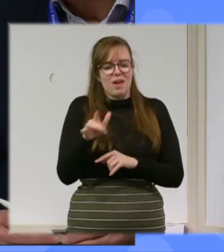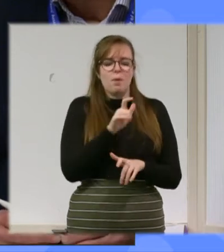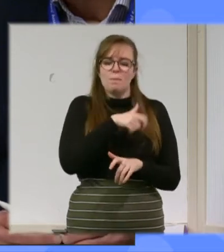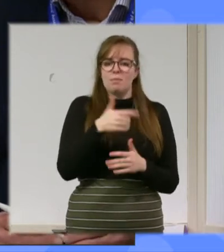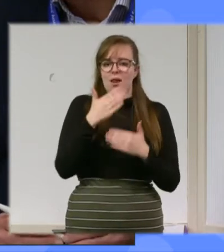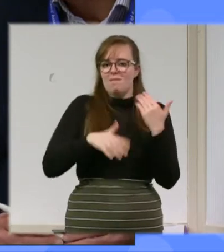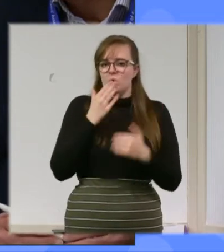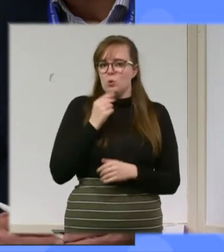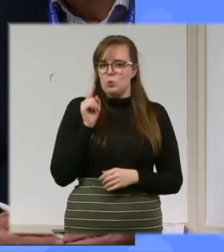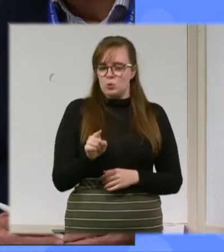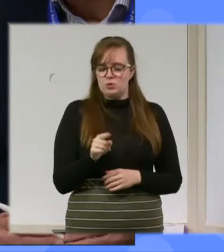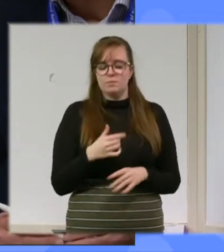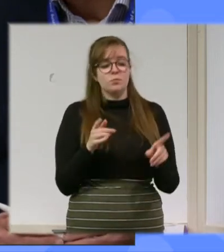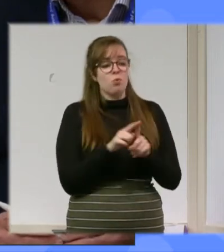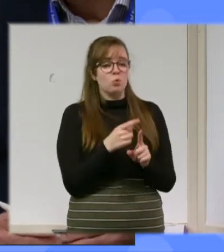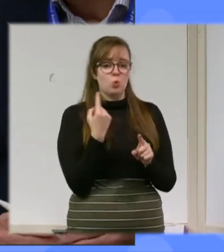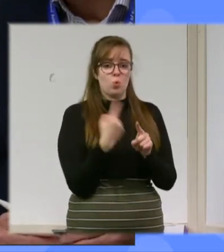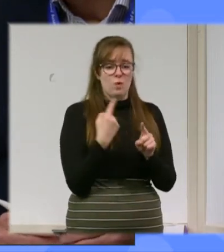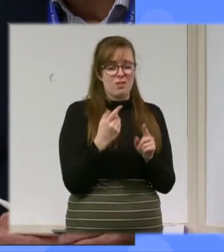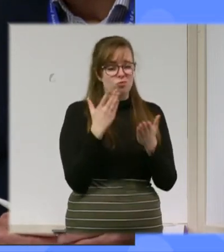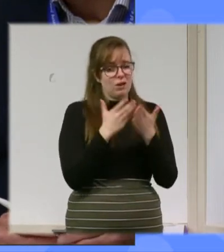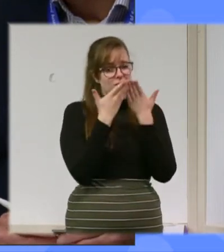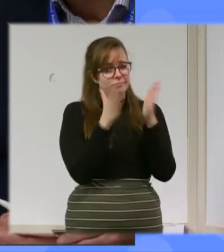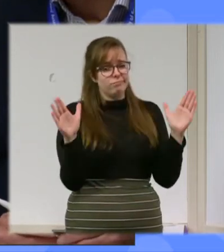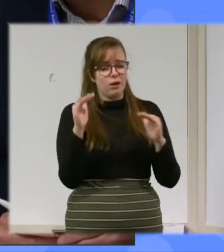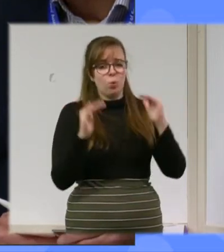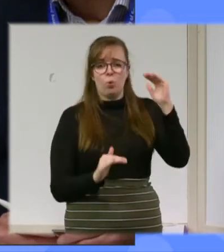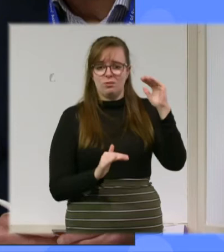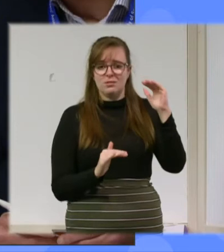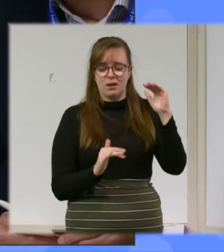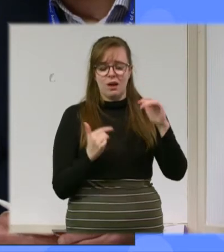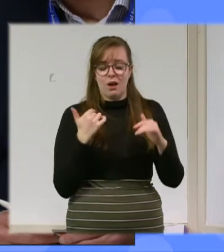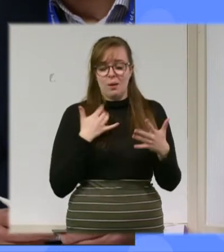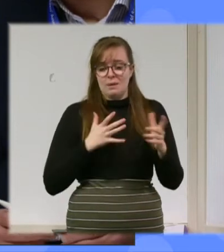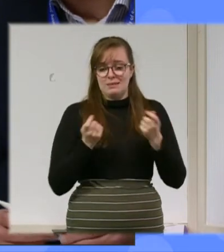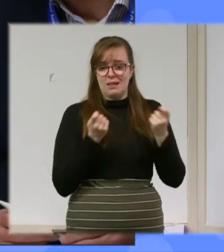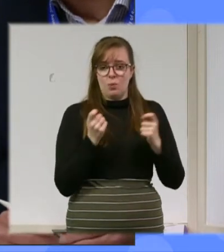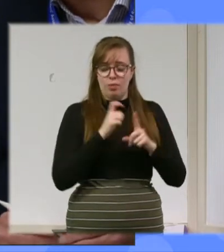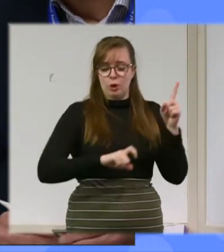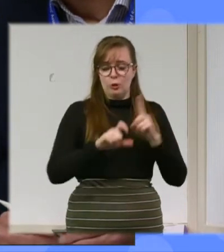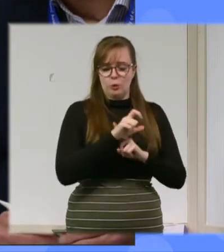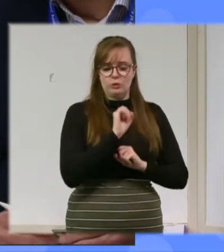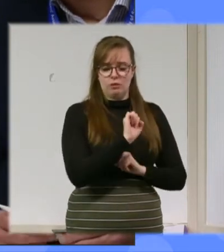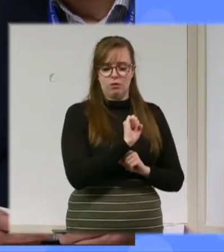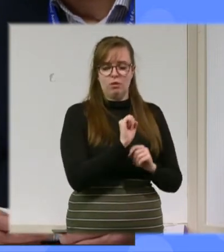I'm also just very very quickly it's wider than that in terms of inequality I've been dealing with a community that has lost their local bus service because